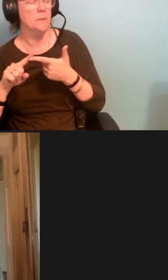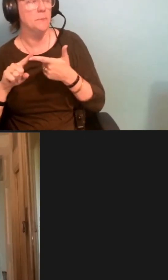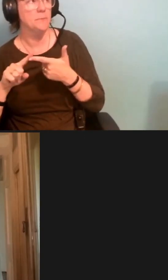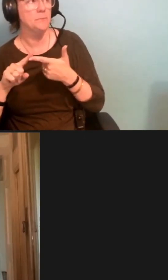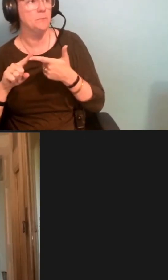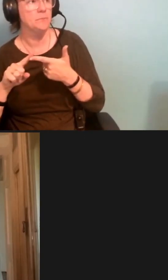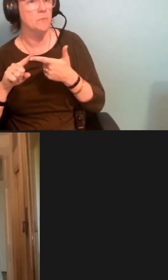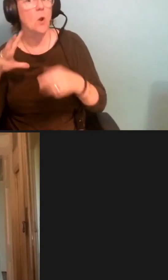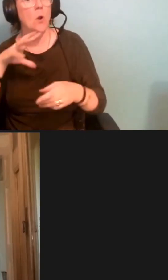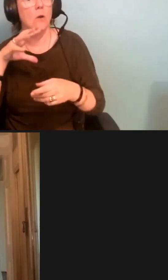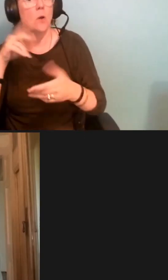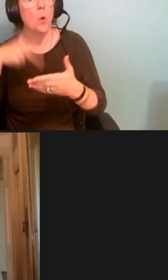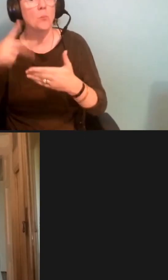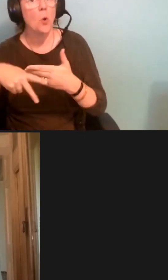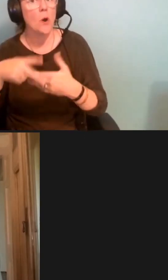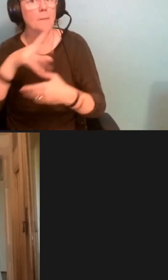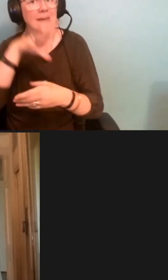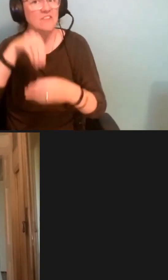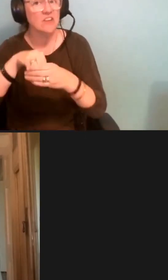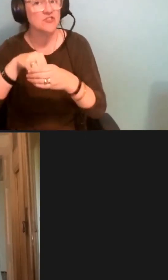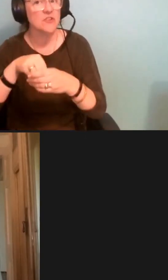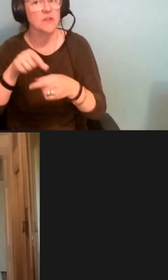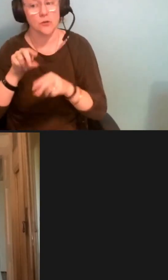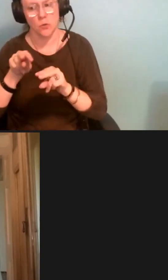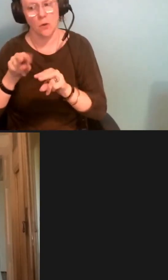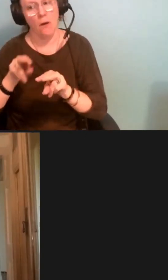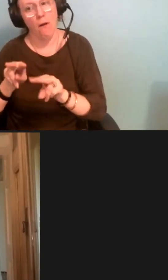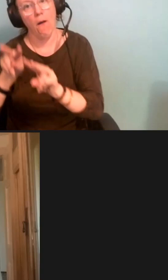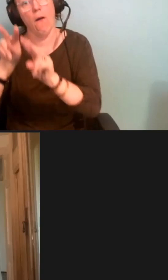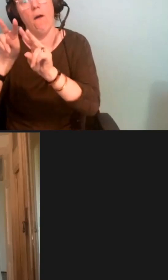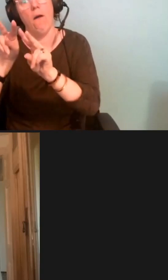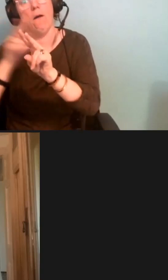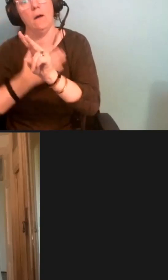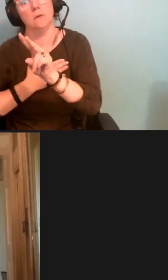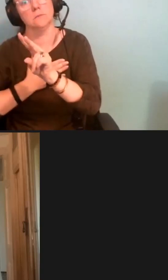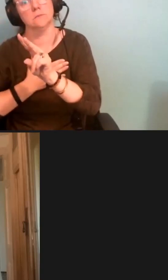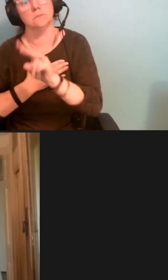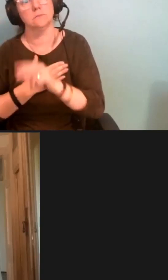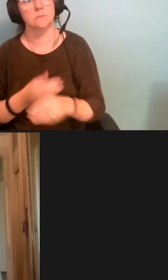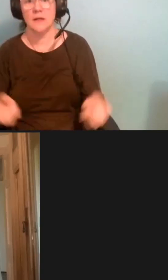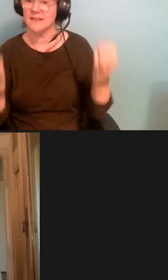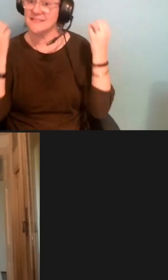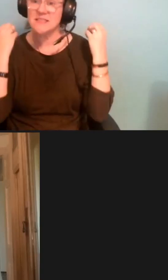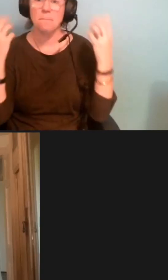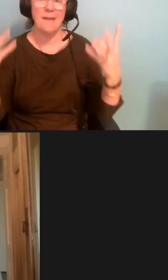that you admire so there are many strong intervention programs specific to